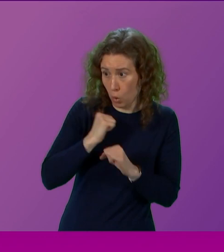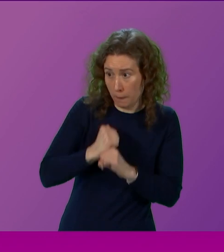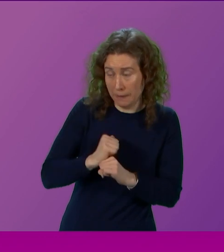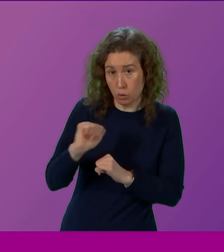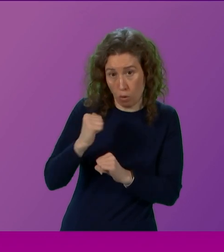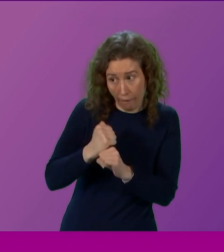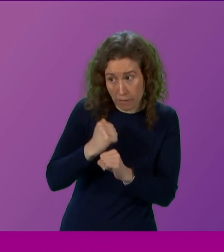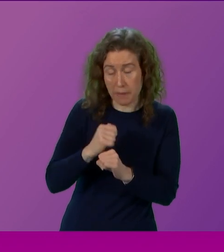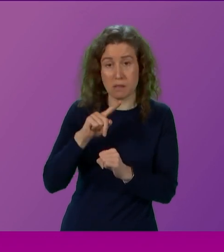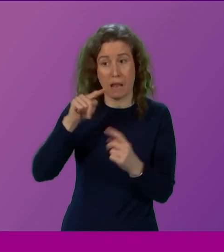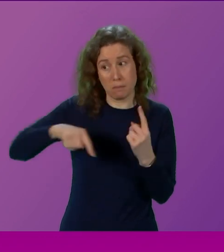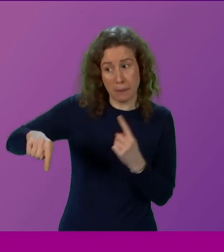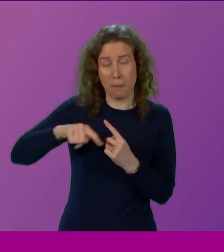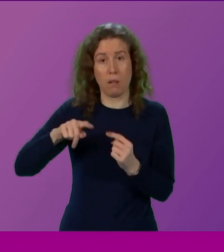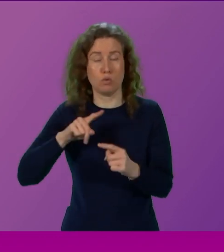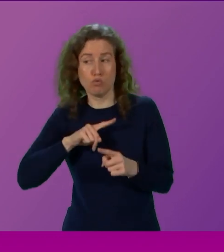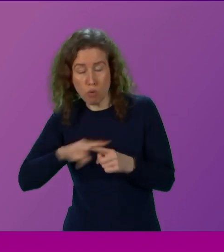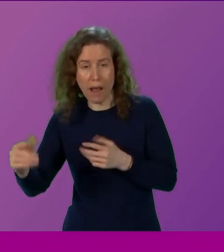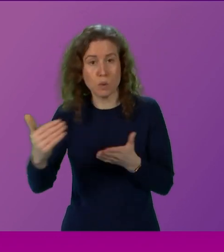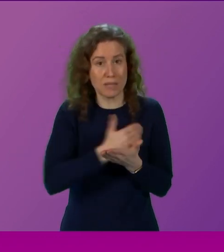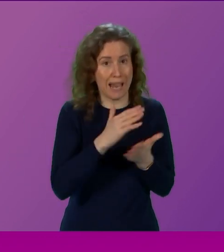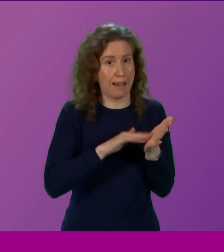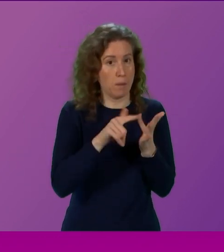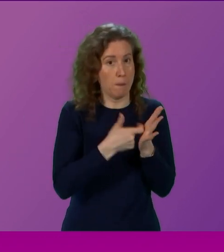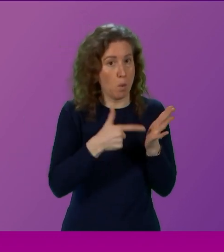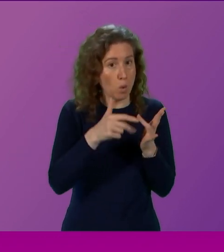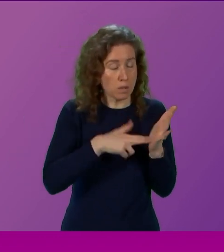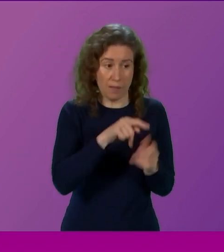to doing everything in their power to save Morton’s, save skilled jobs in a depressed